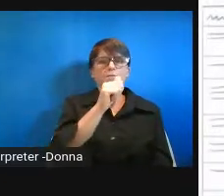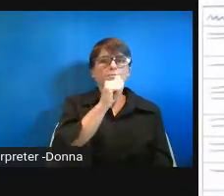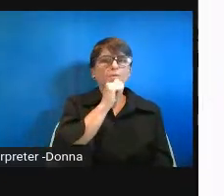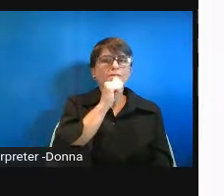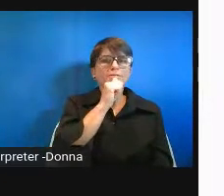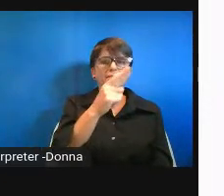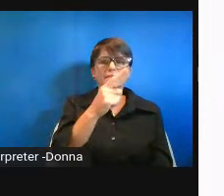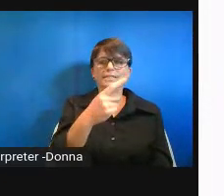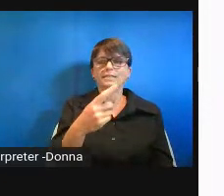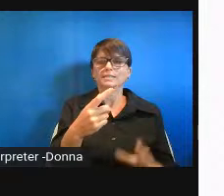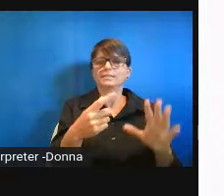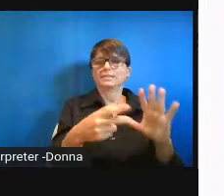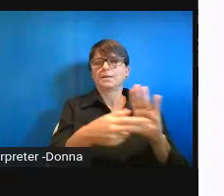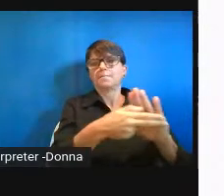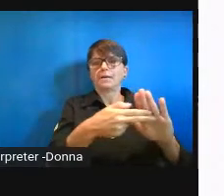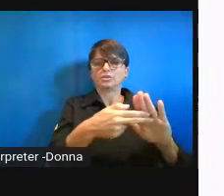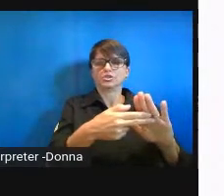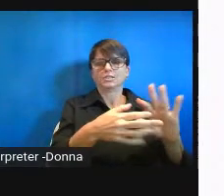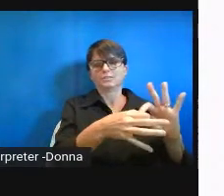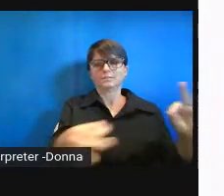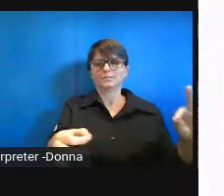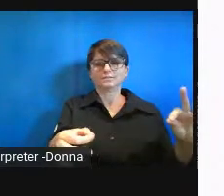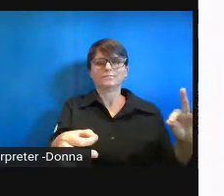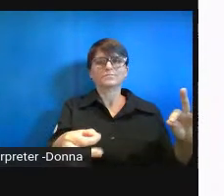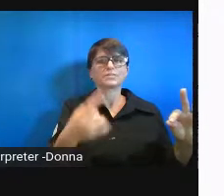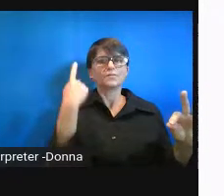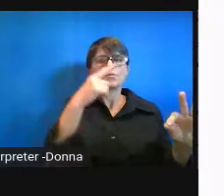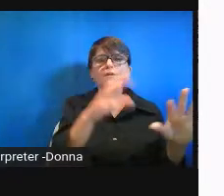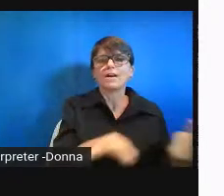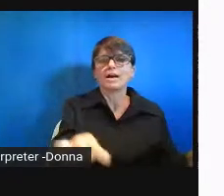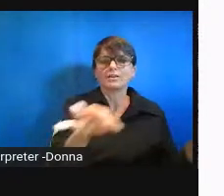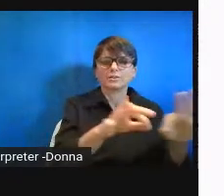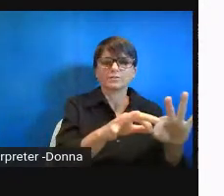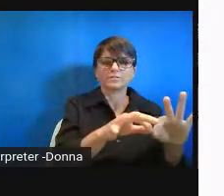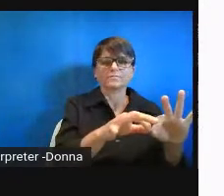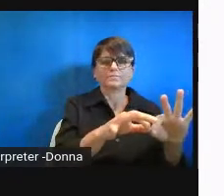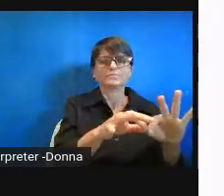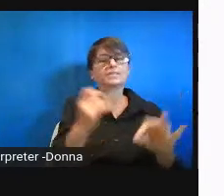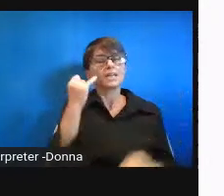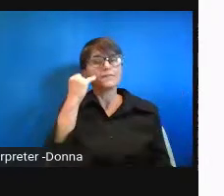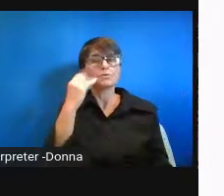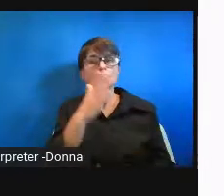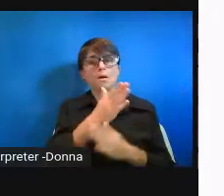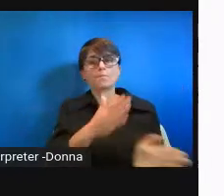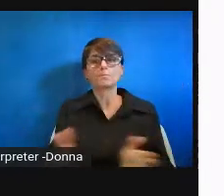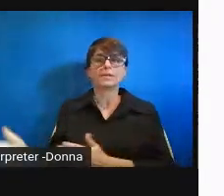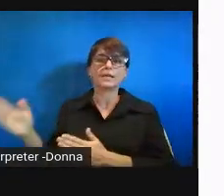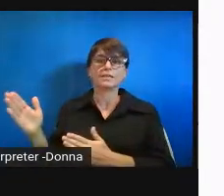Accessibility Statement on your website, is there a tool or generator where you can generate an Accessibility Statement?